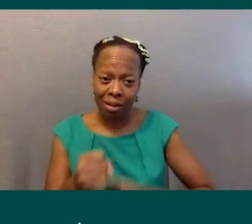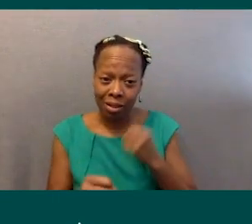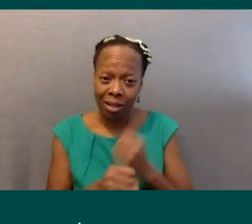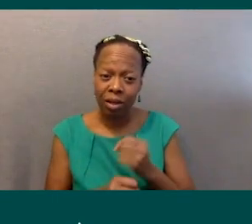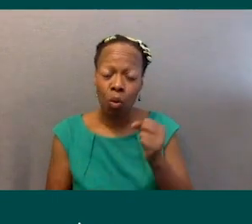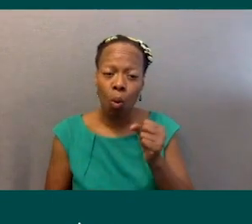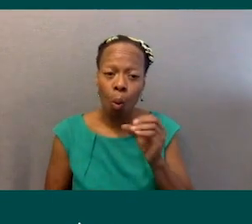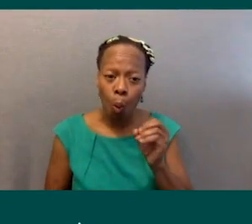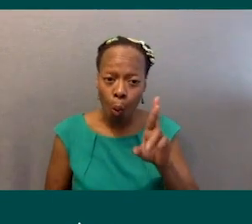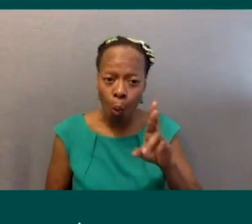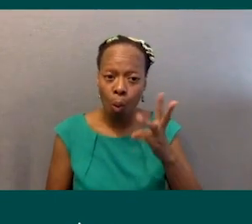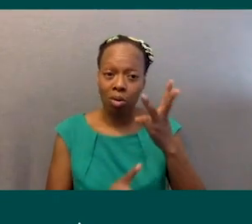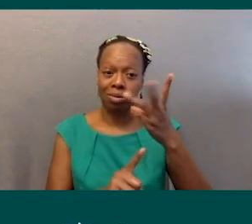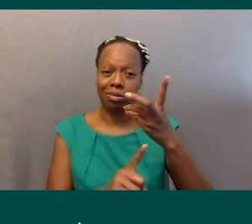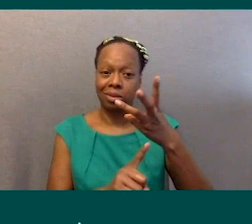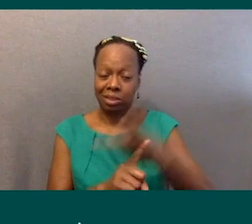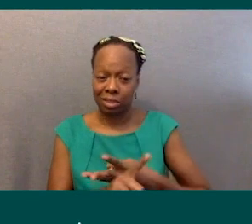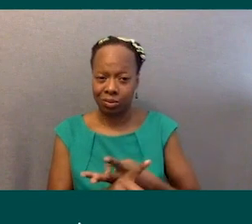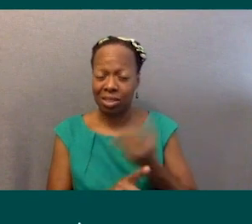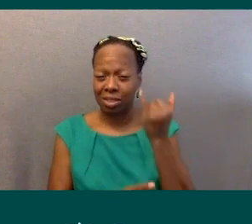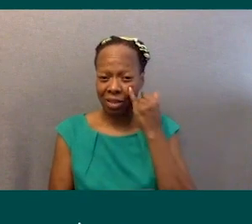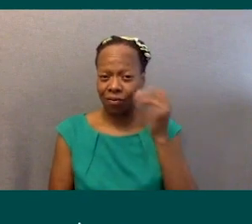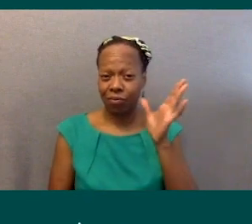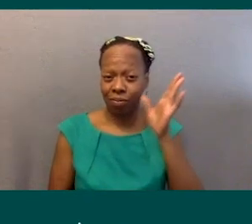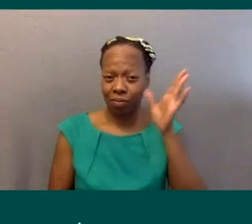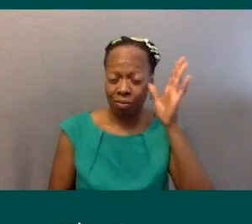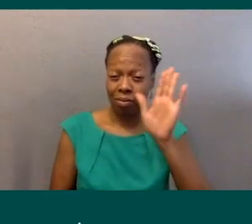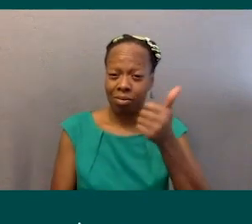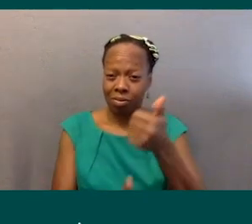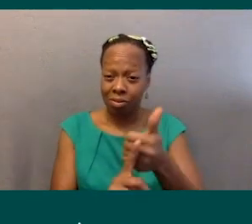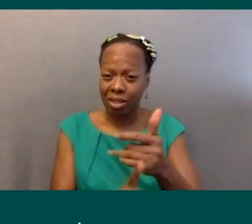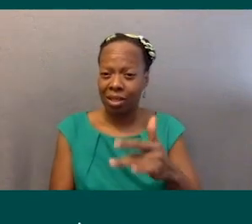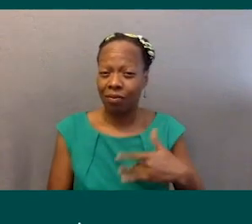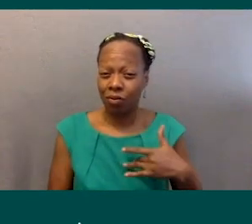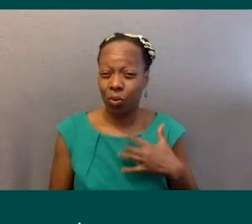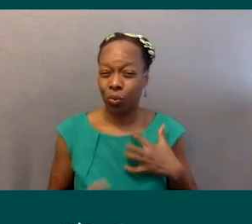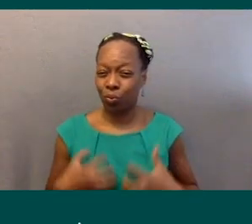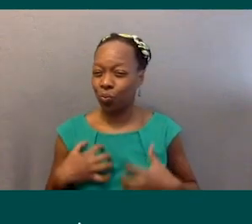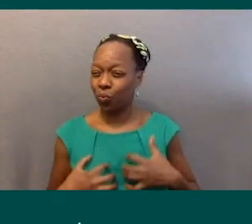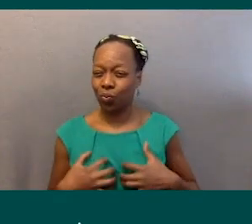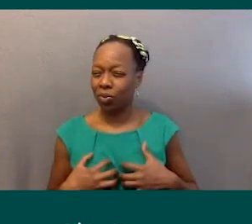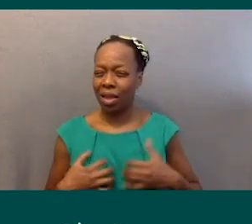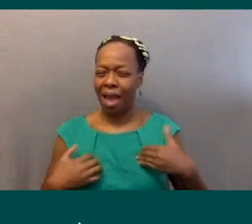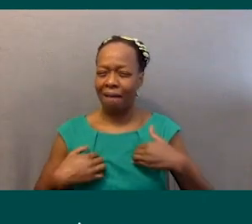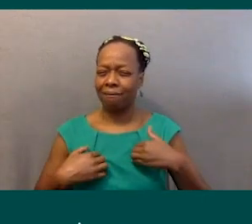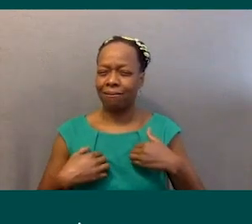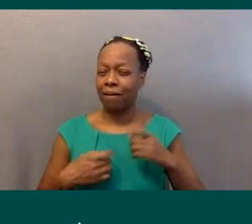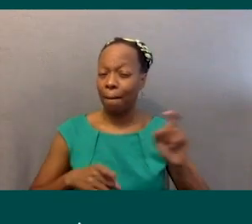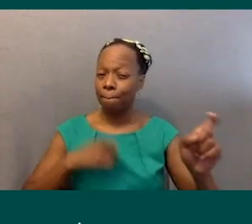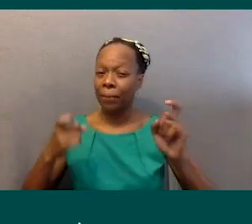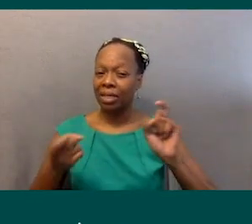if the parents feel that there's a significant change, or if the therapist feels that there's been a significant change,